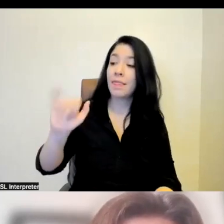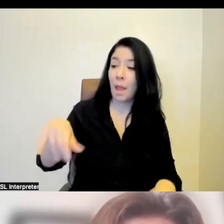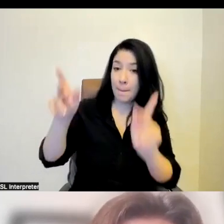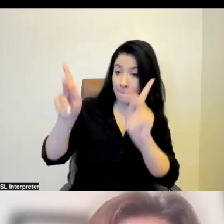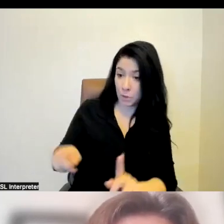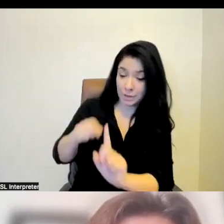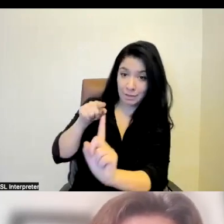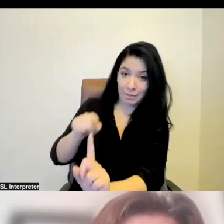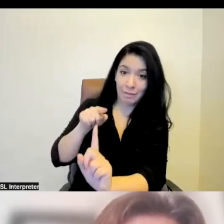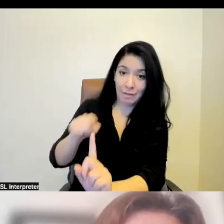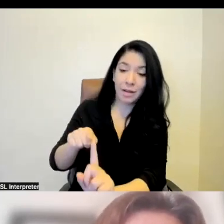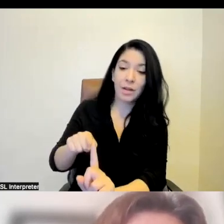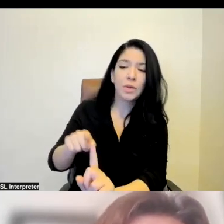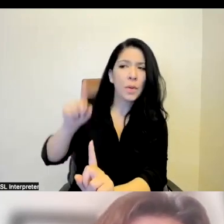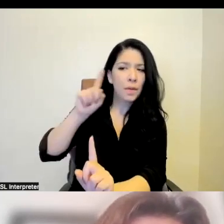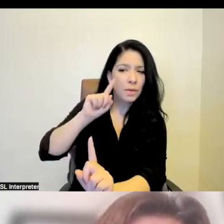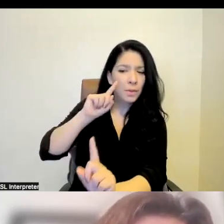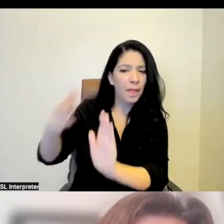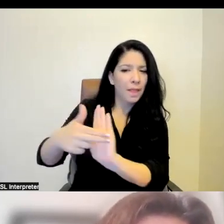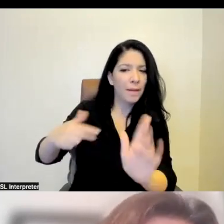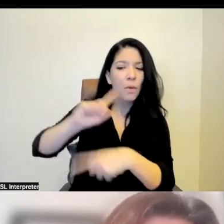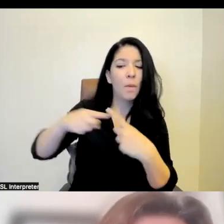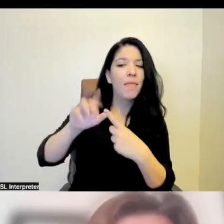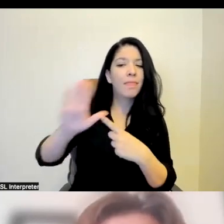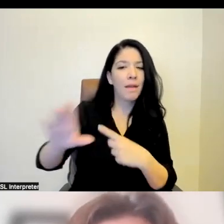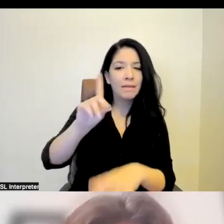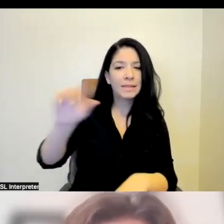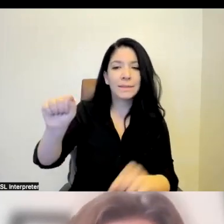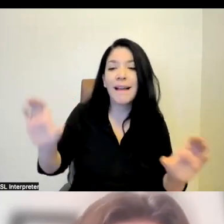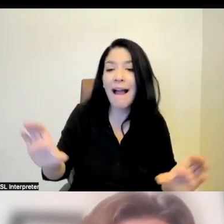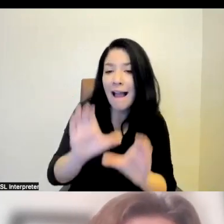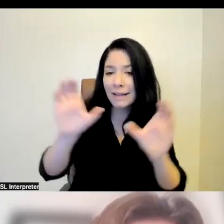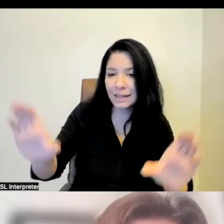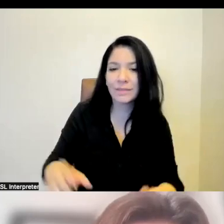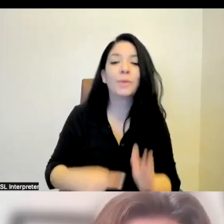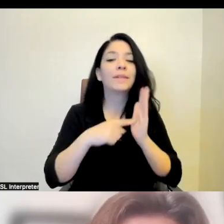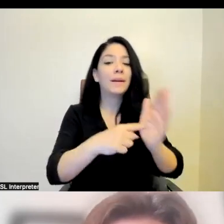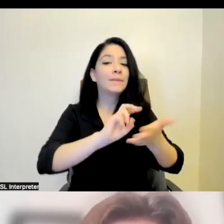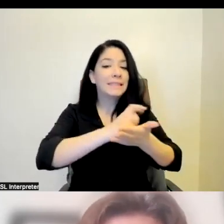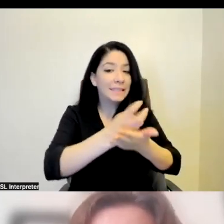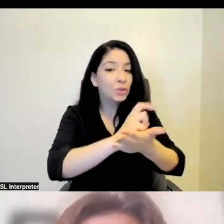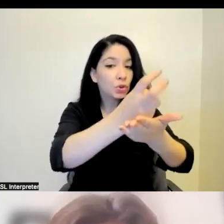when their condition is active. For example, seizure disorders. You consider it when the